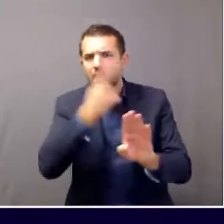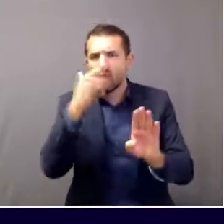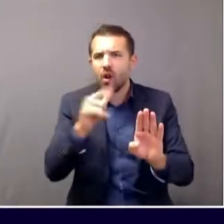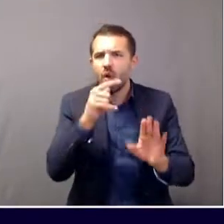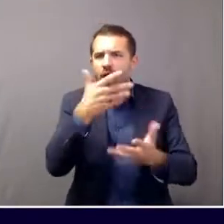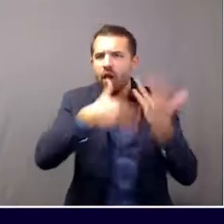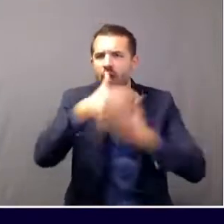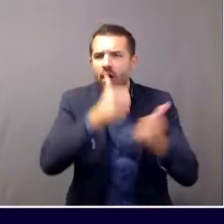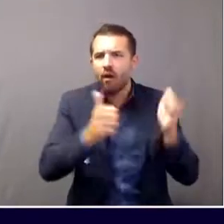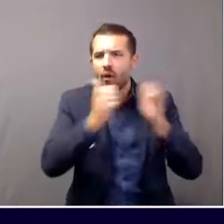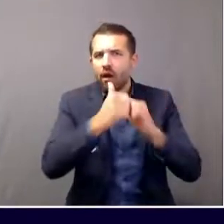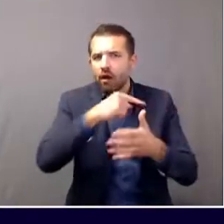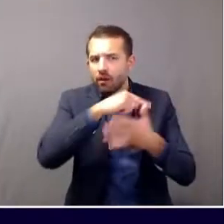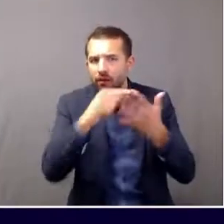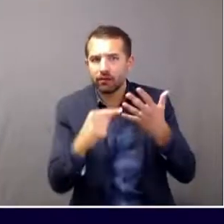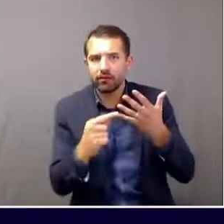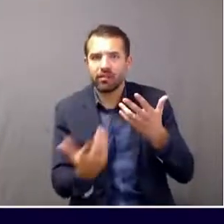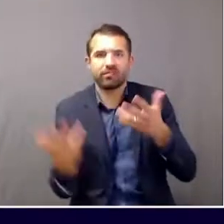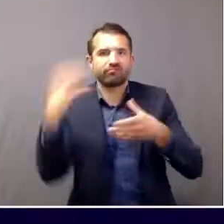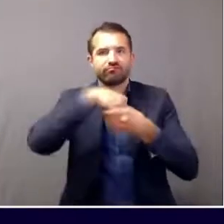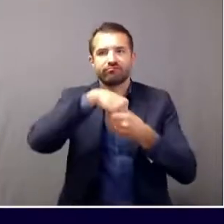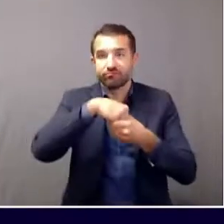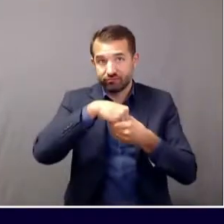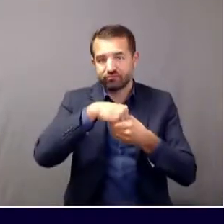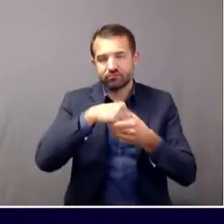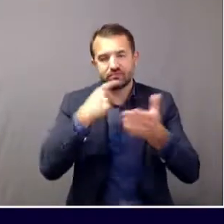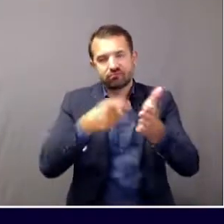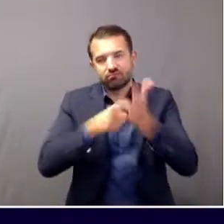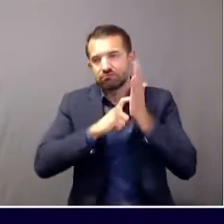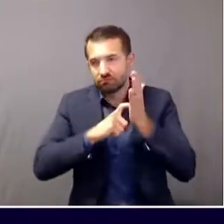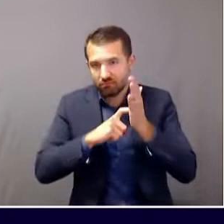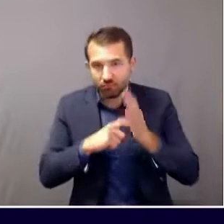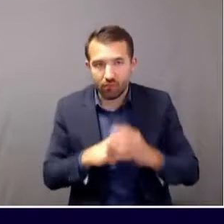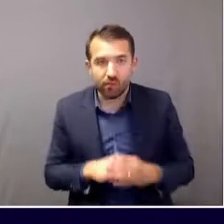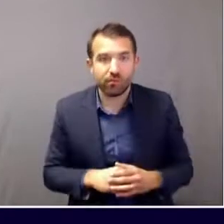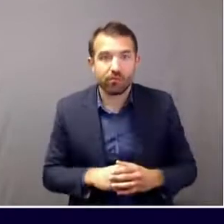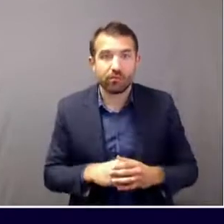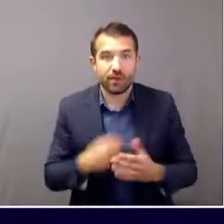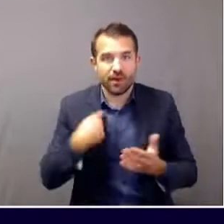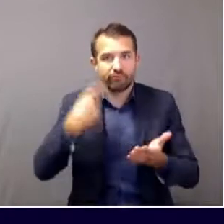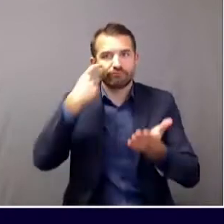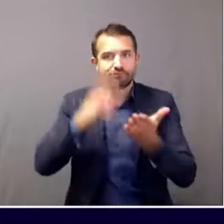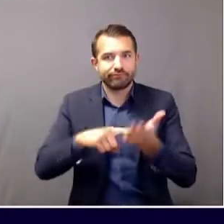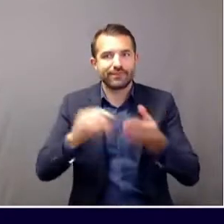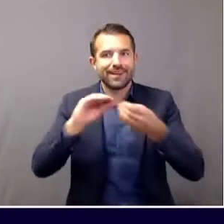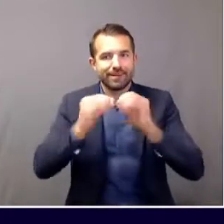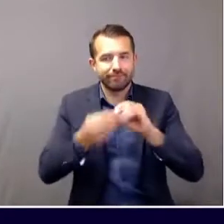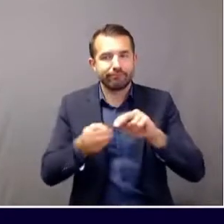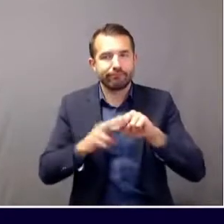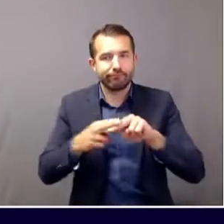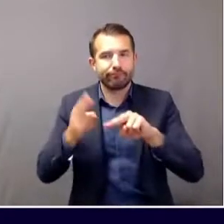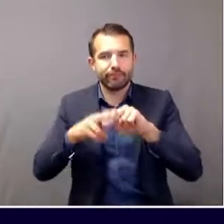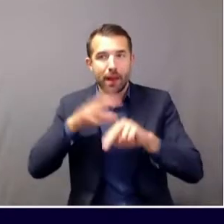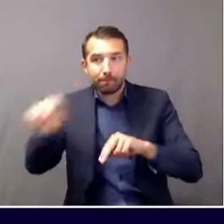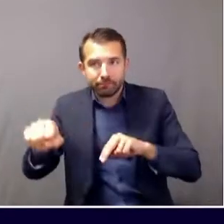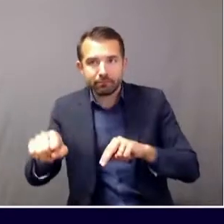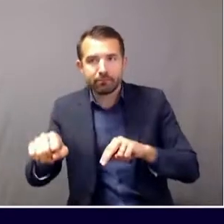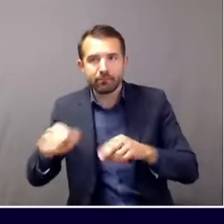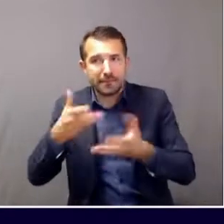rate means that we can see the